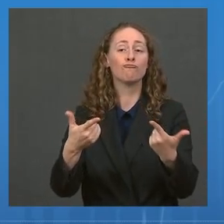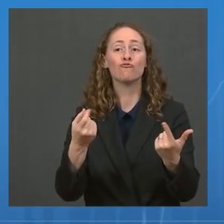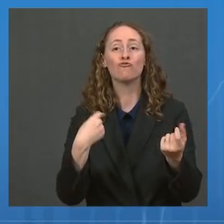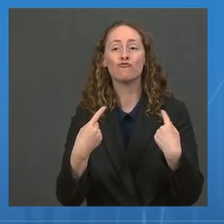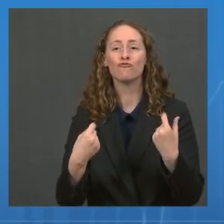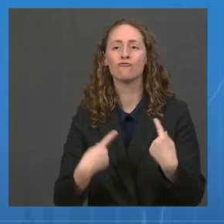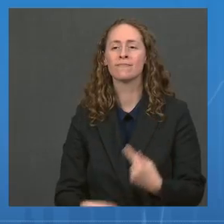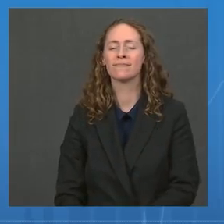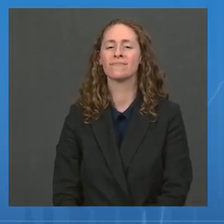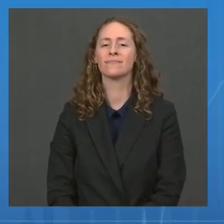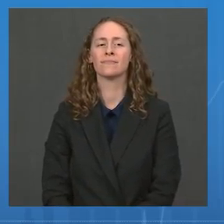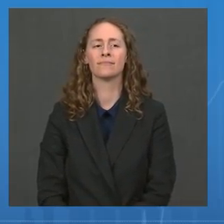Kevin.